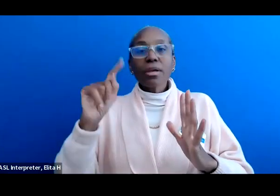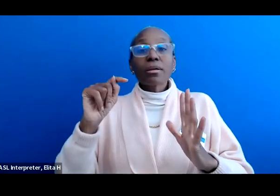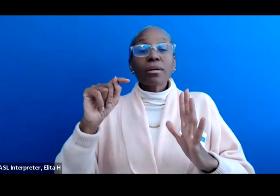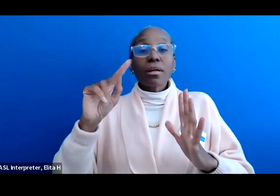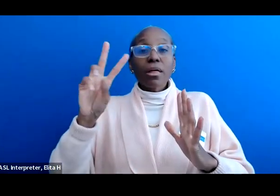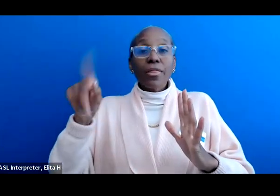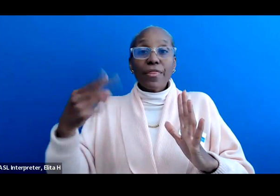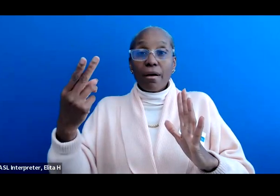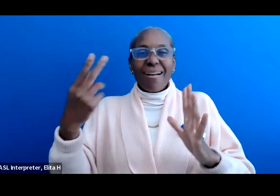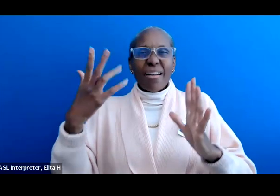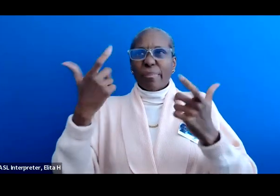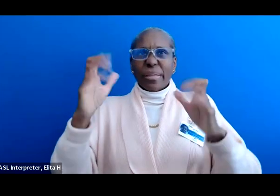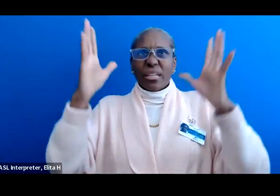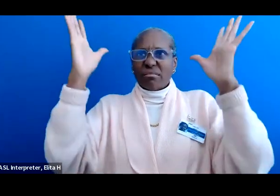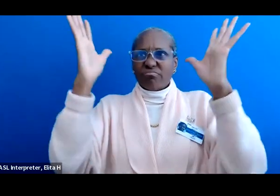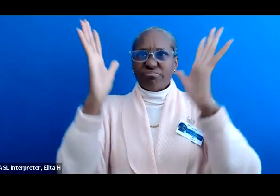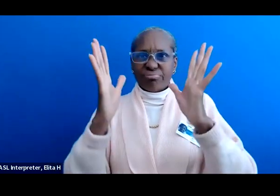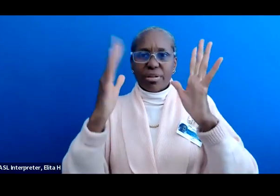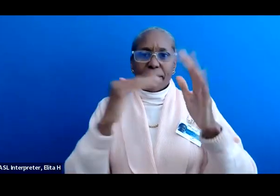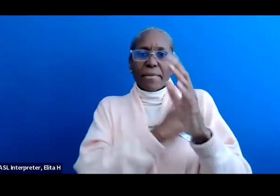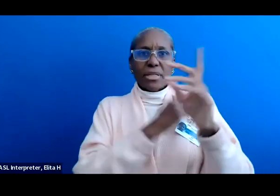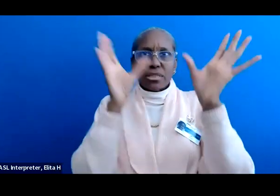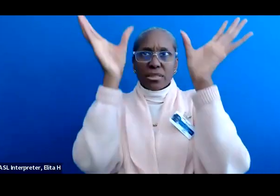Now you have similar type of muscles, the arms and the legs are